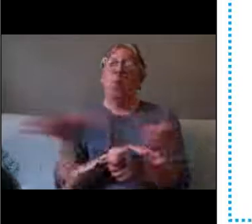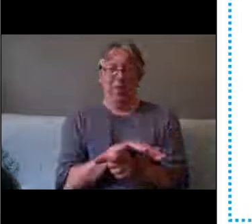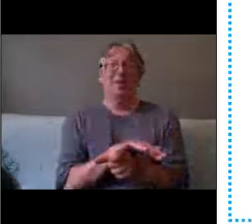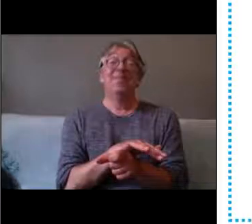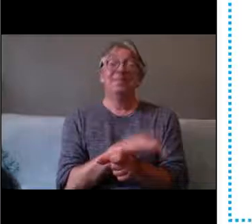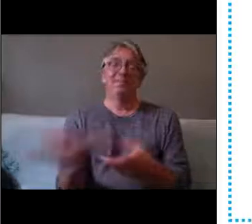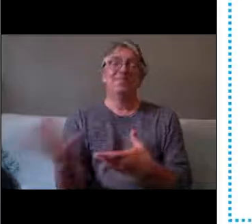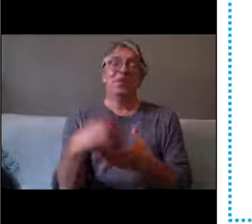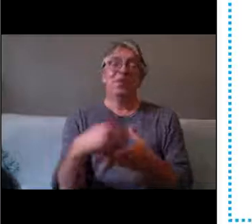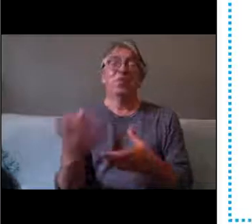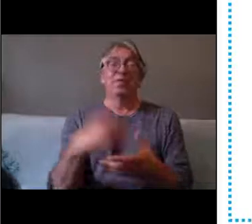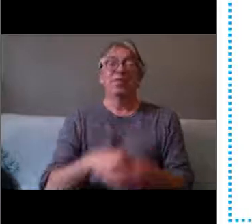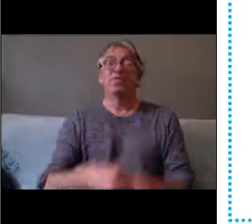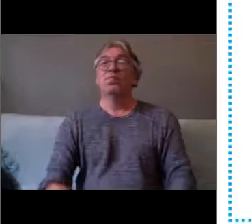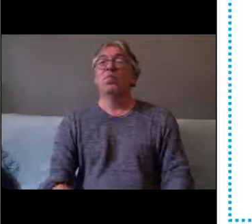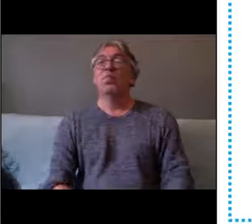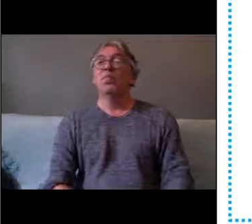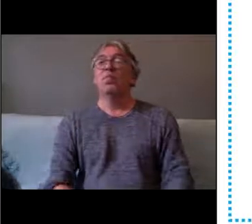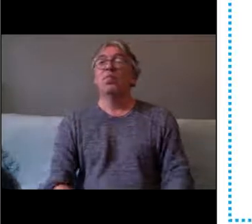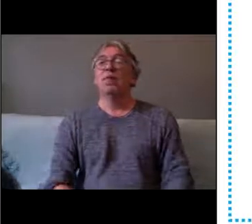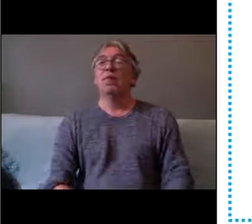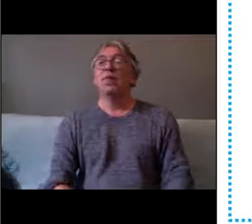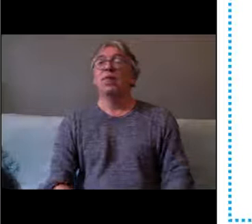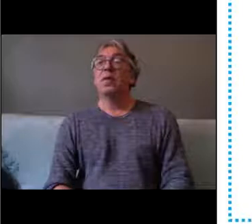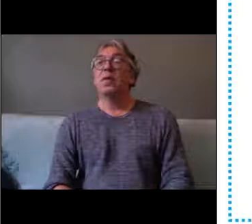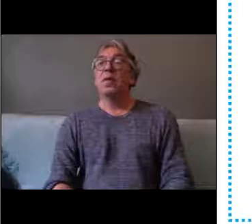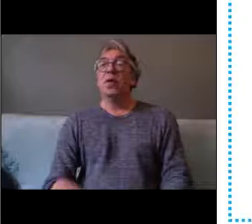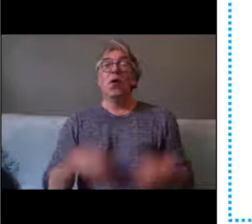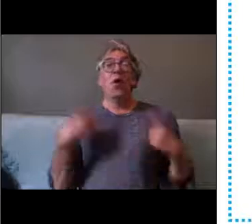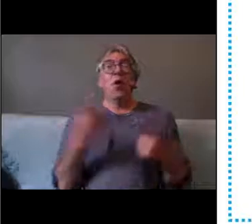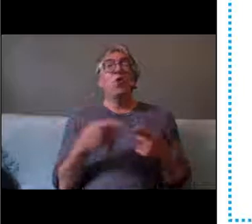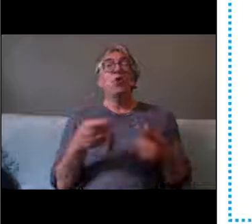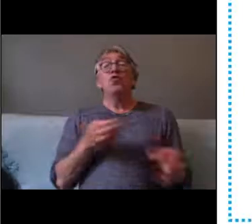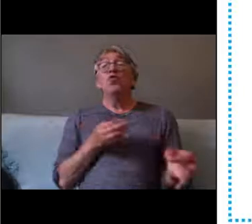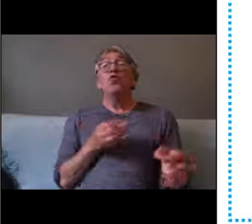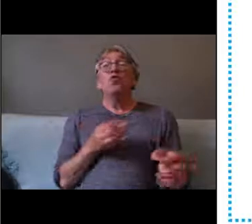to the southern hemisphere applications at reduced or no cost as we go online.